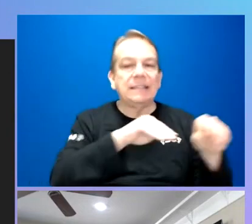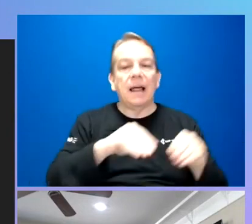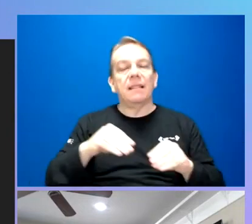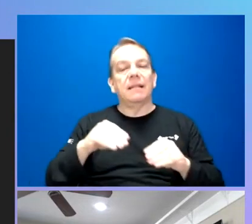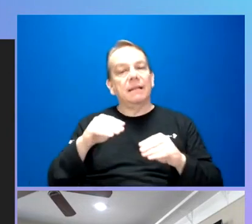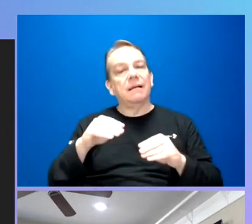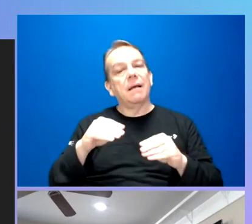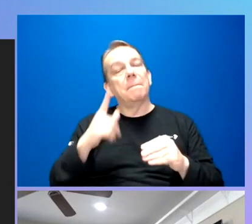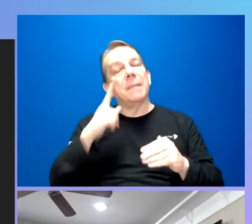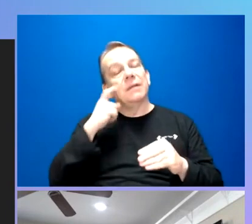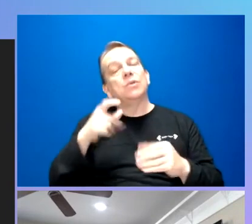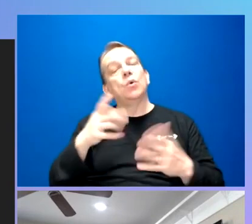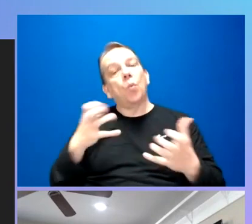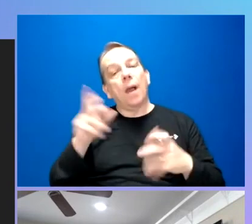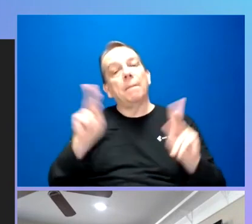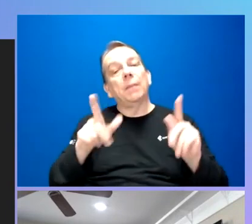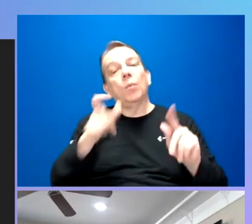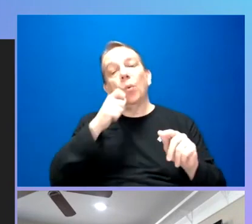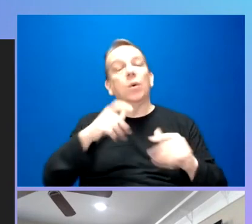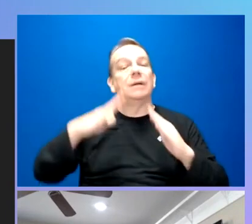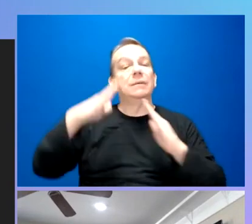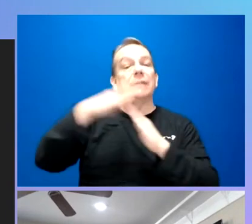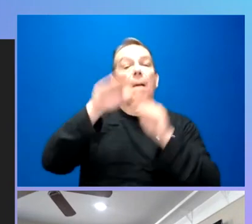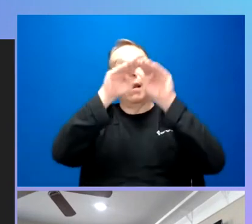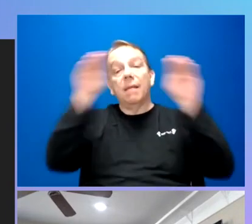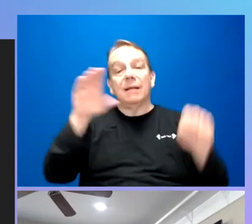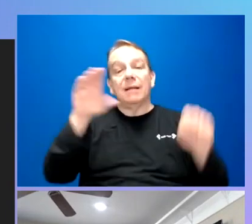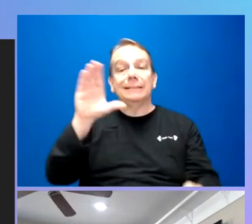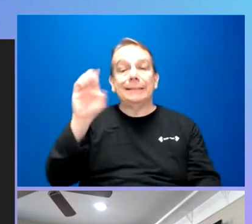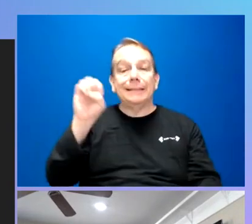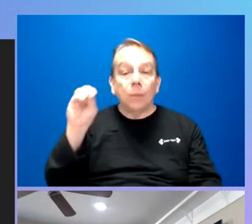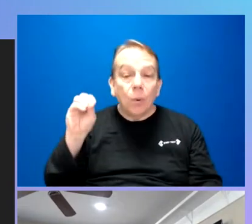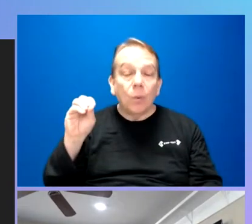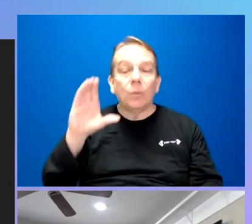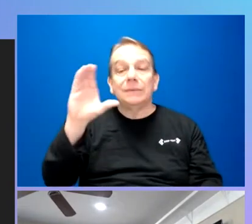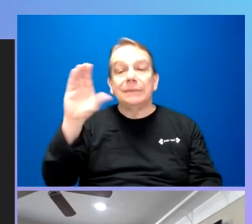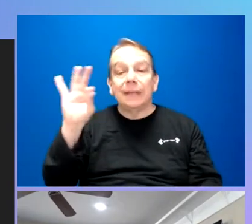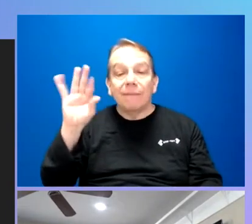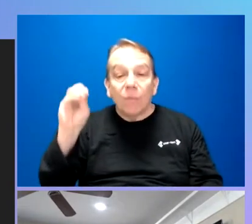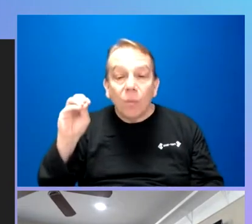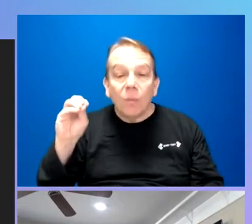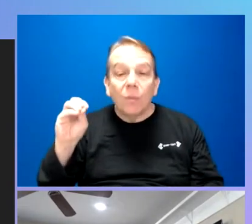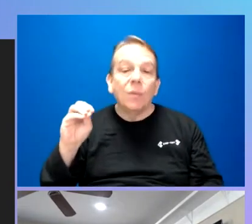your organization. So then move to the next slide. We have